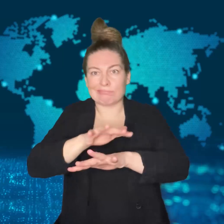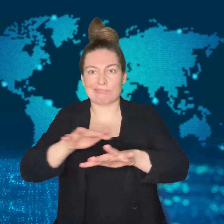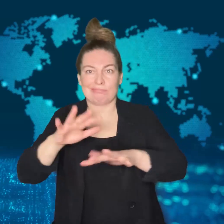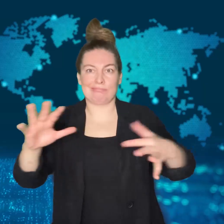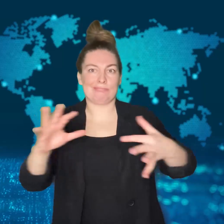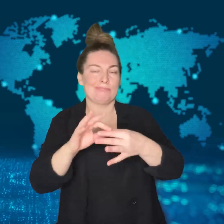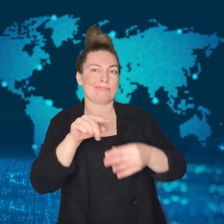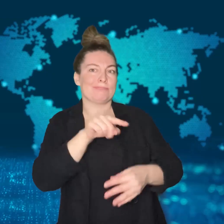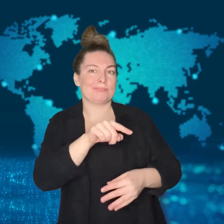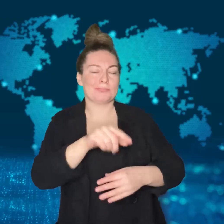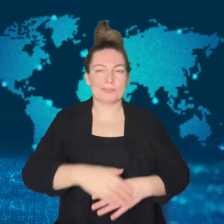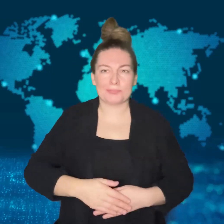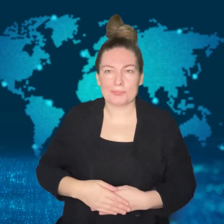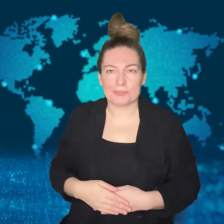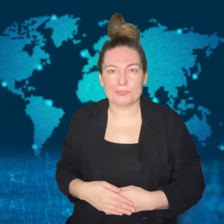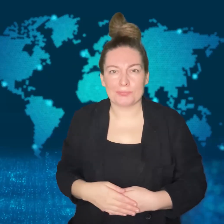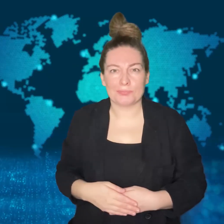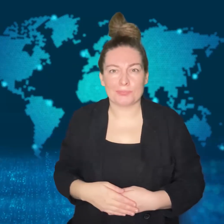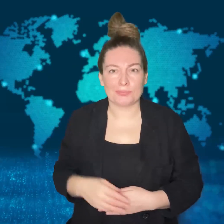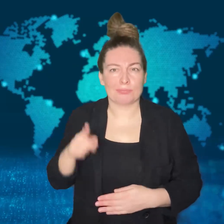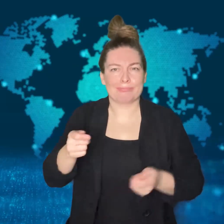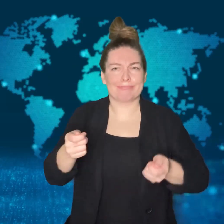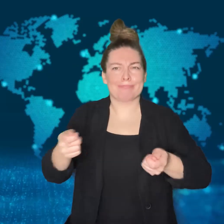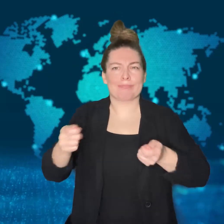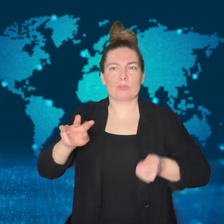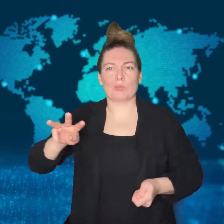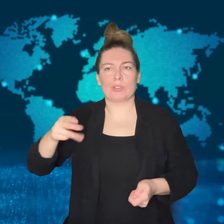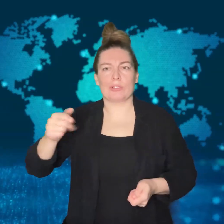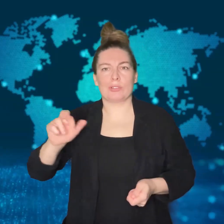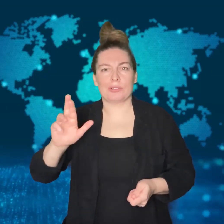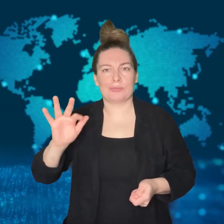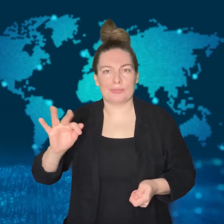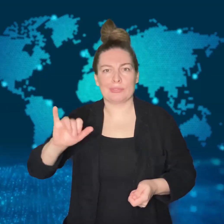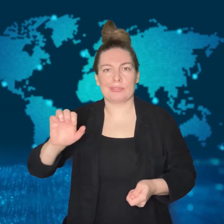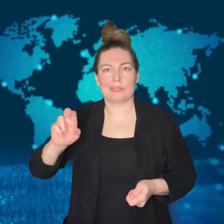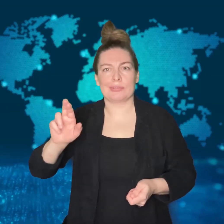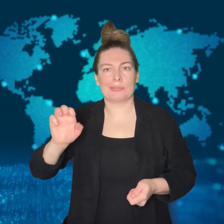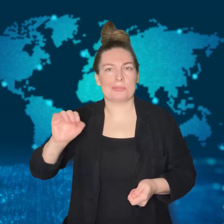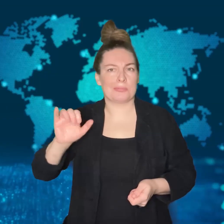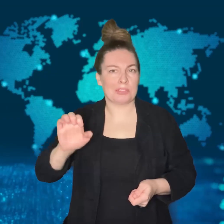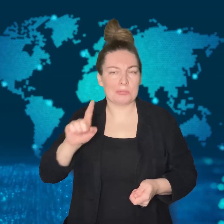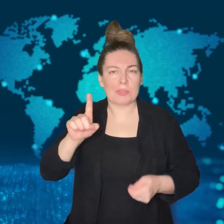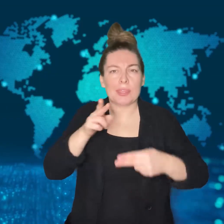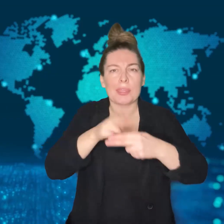the death of his son on witchcraft.